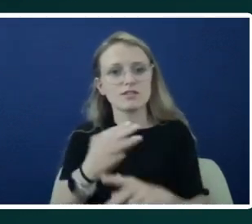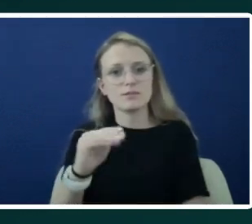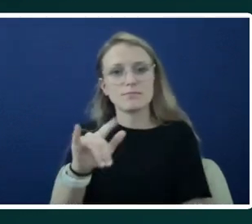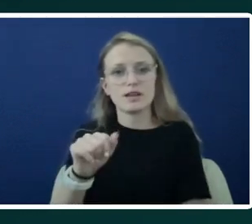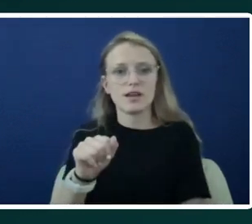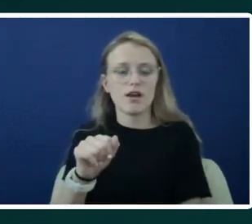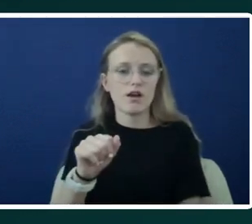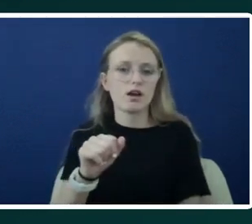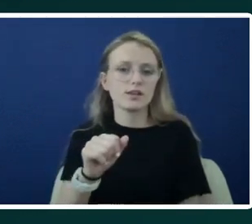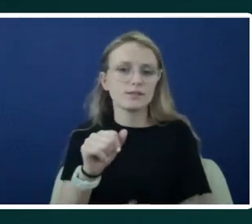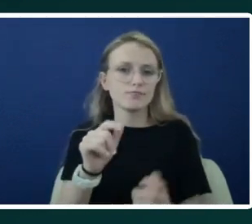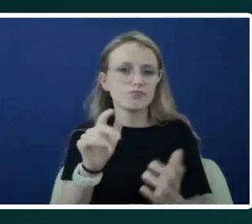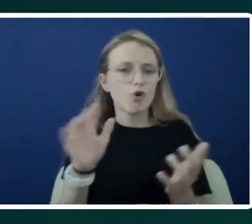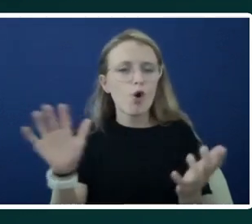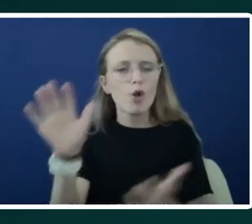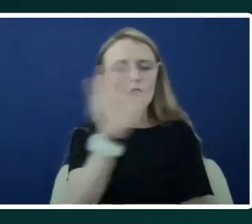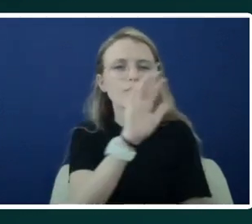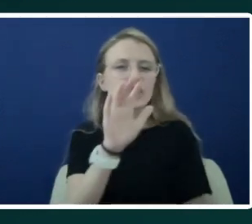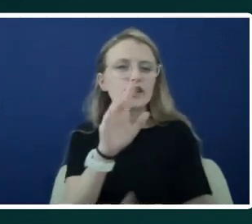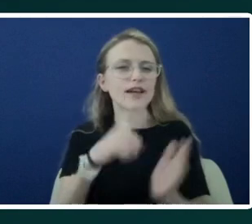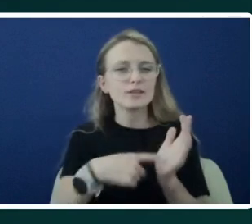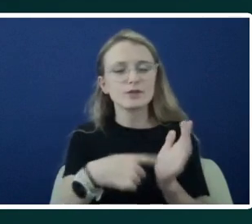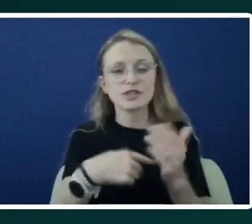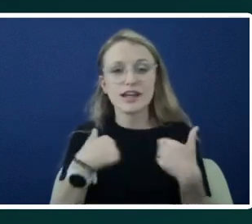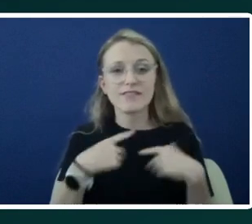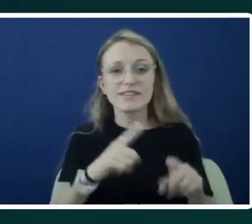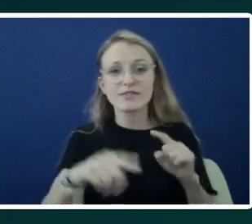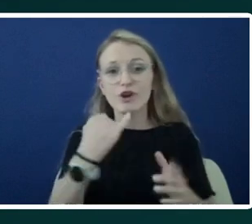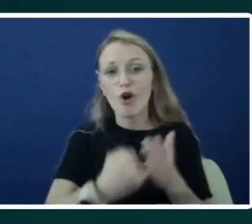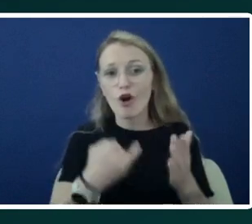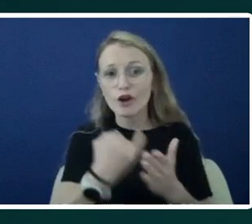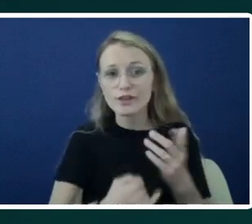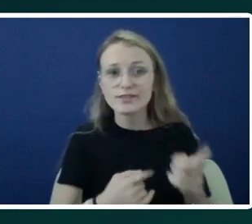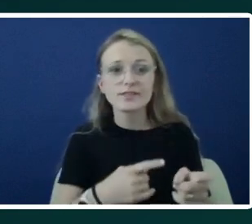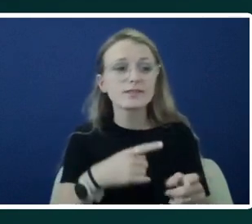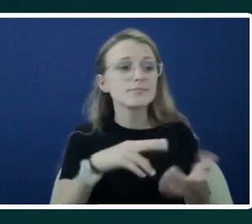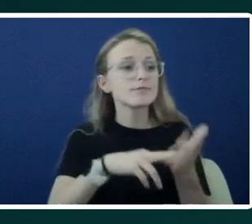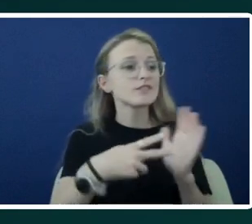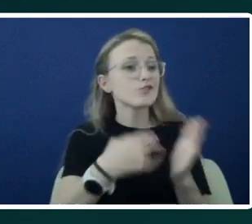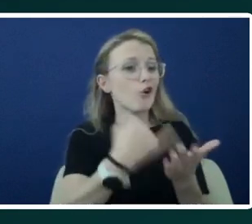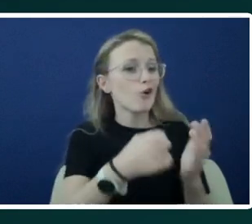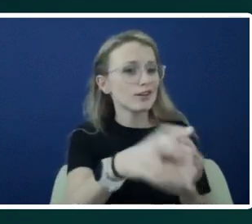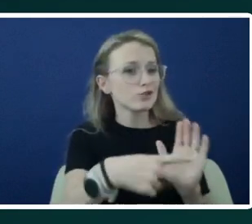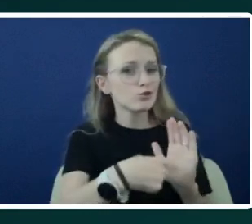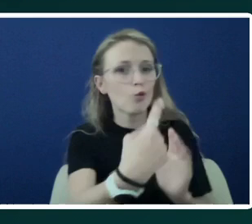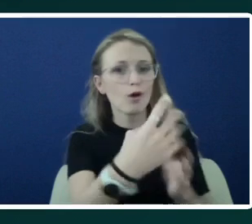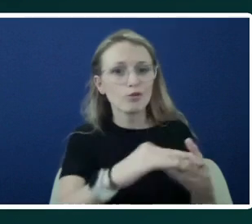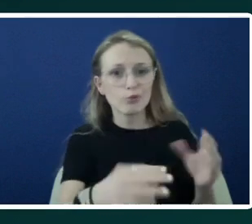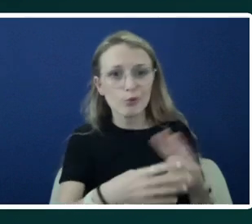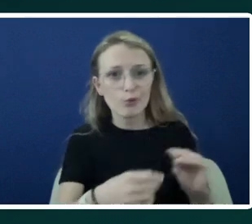there's artworks, right? And so, artwork can tell one kind of story and provide one kind